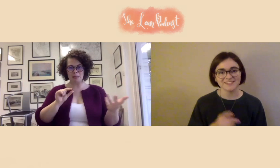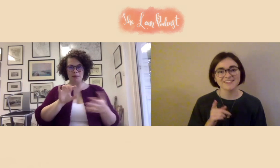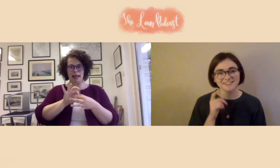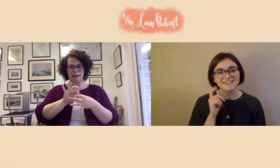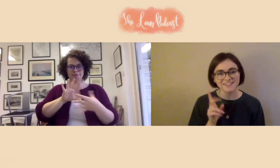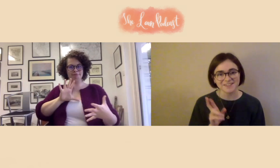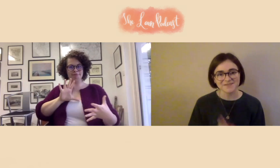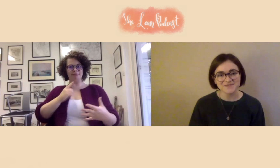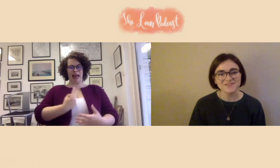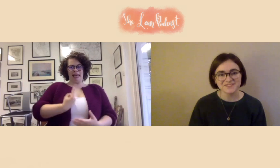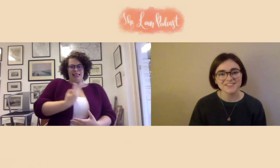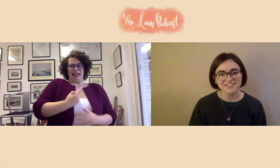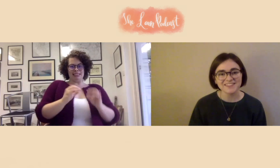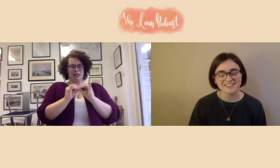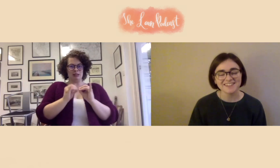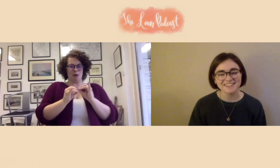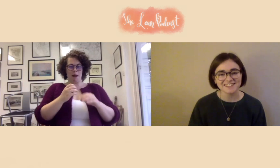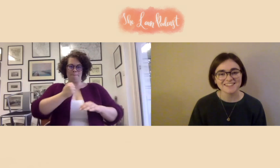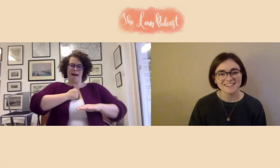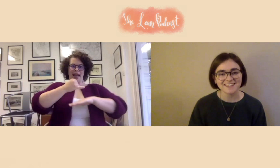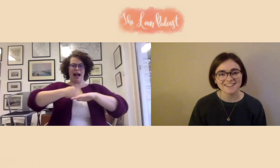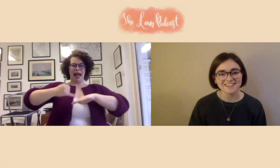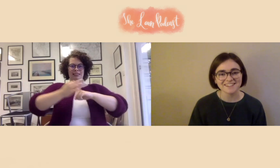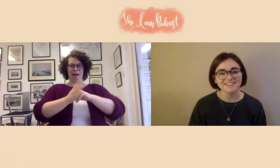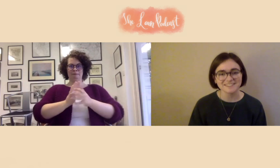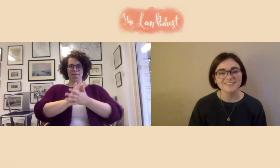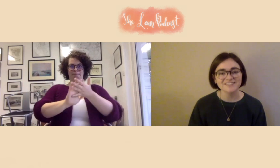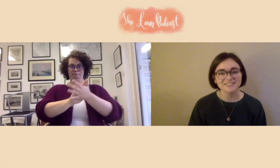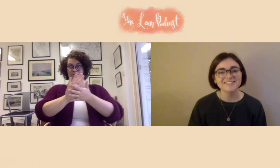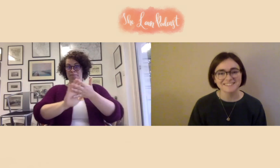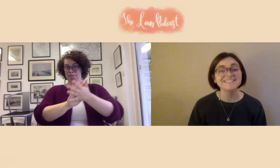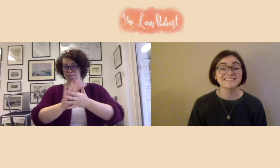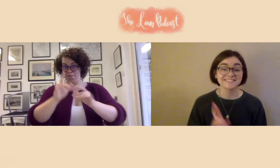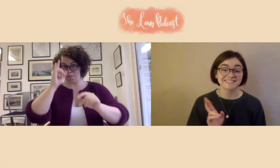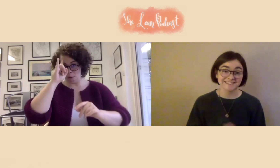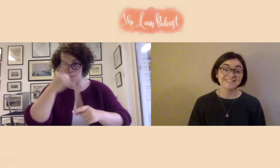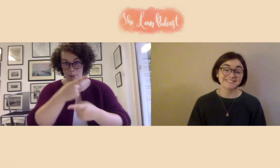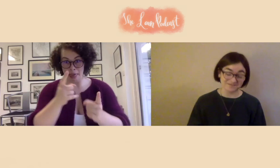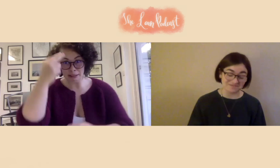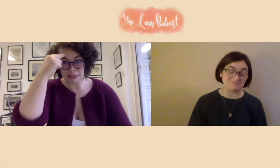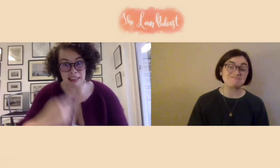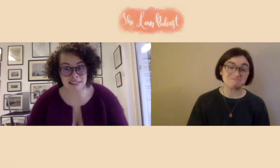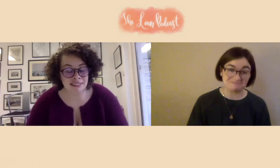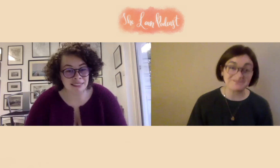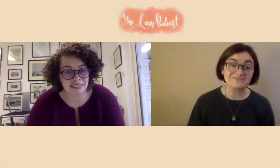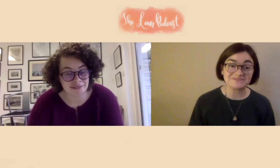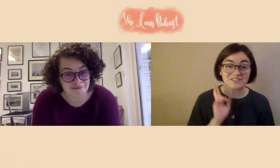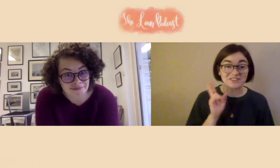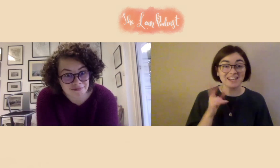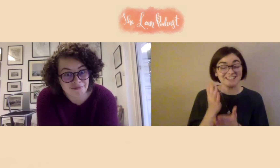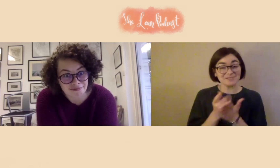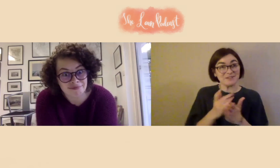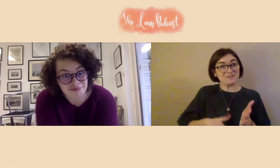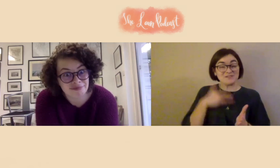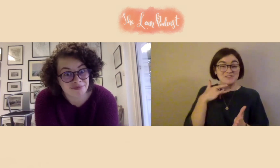You're like, oh, okay. I know I'm okay. But at the moment I feel like, I'm on my own isolated Island signing into a computer and I really hope people understanding, right?